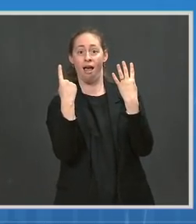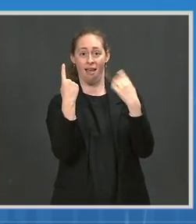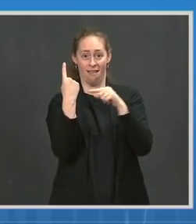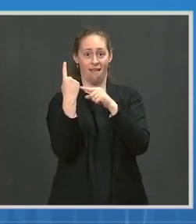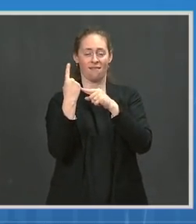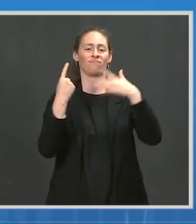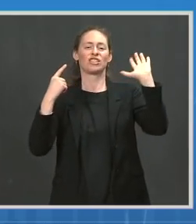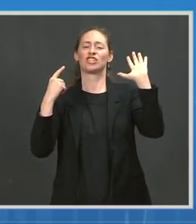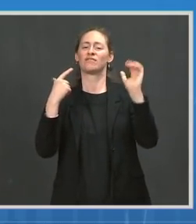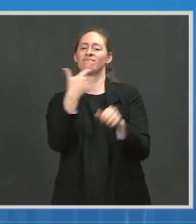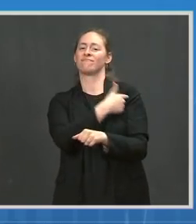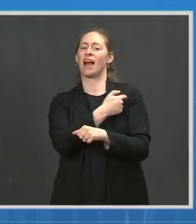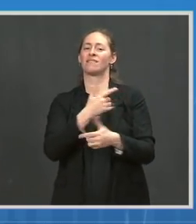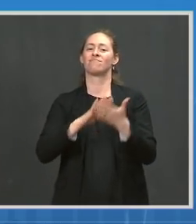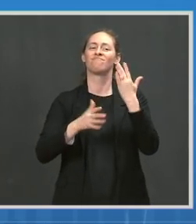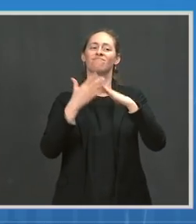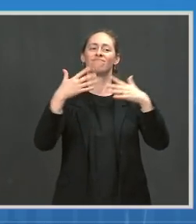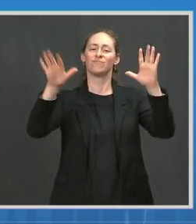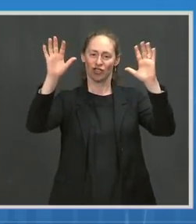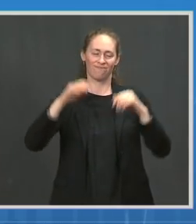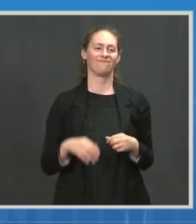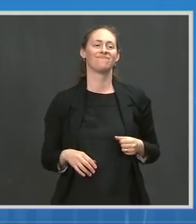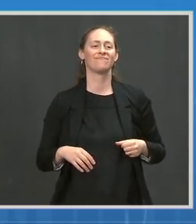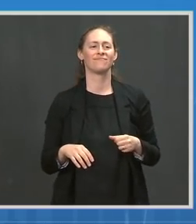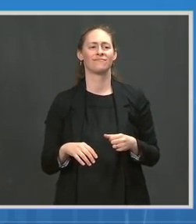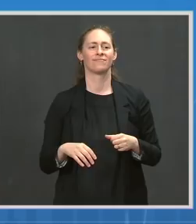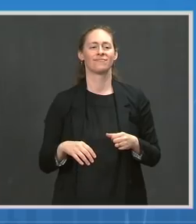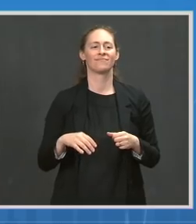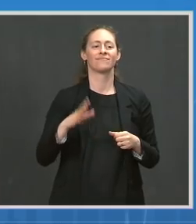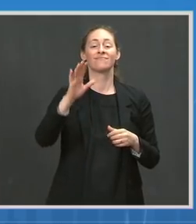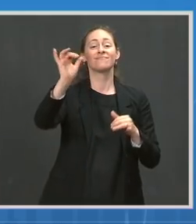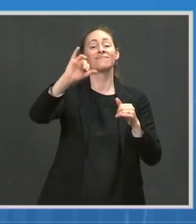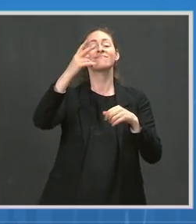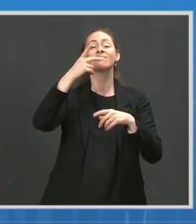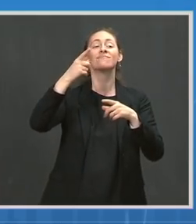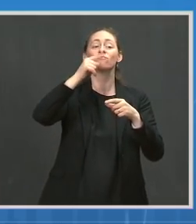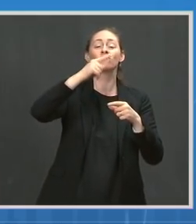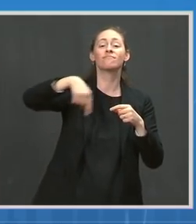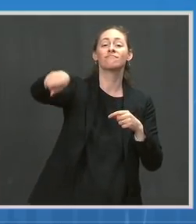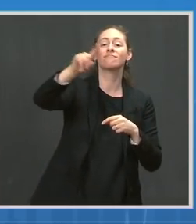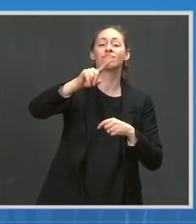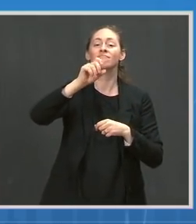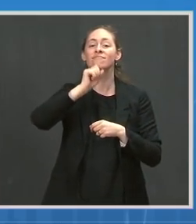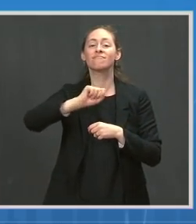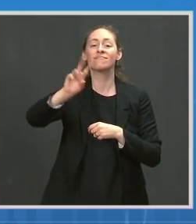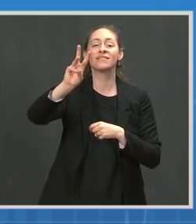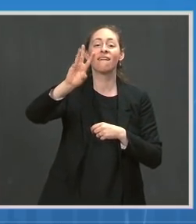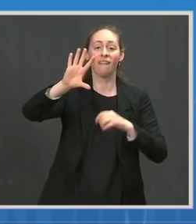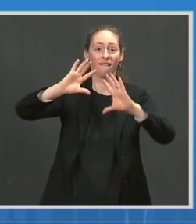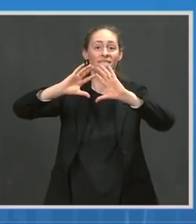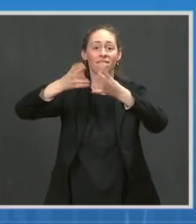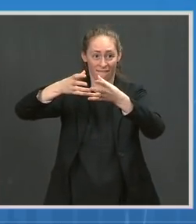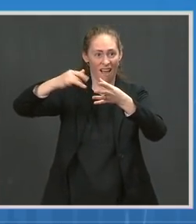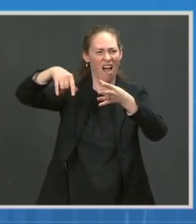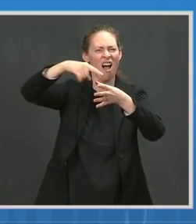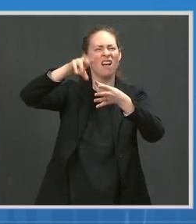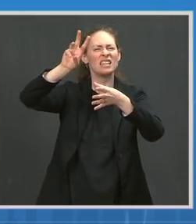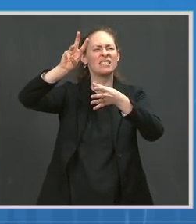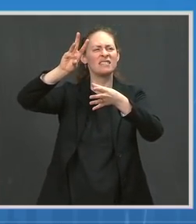Also encouraging news: More than 65 percent of people over the age of 65 and more than -- and more than 25 percent over the age of 65 are fully vaccinated [More than 65 percent of people age 65 and older